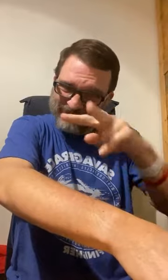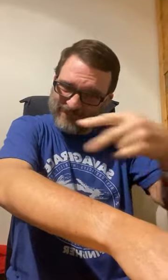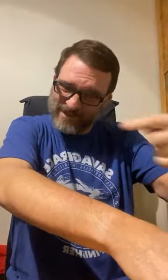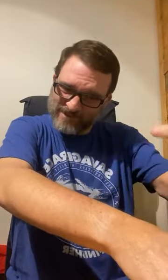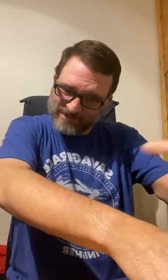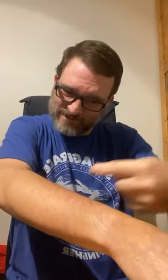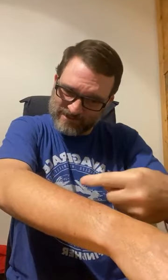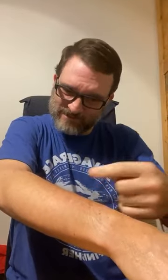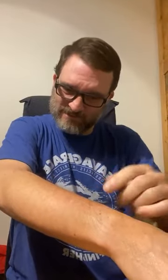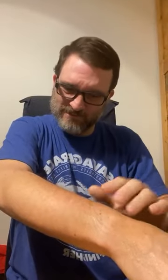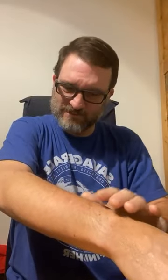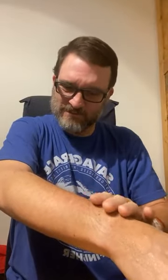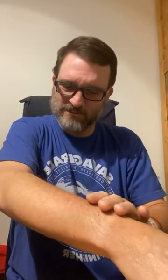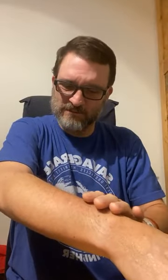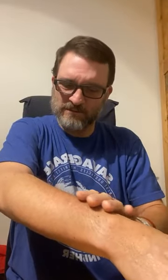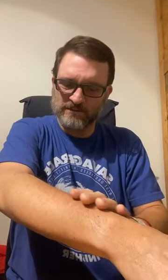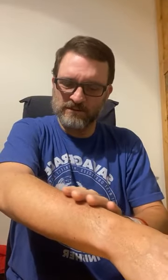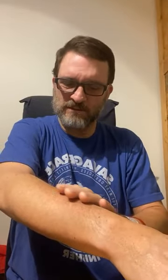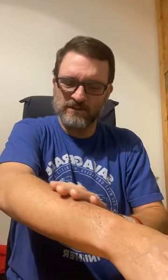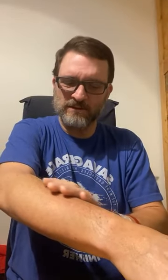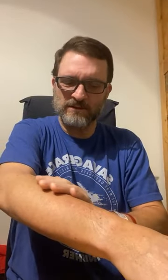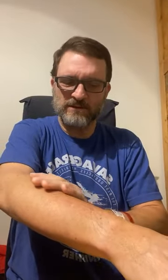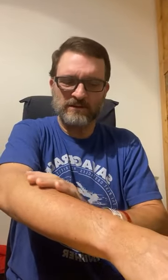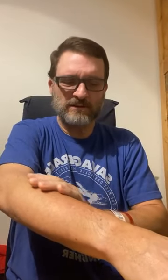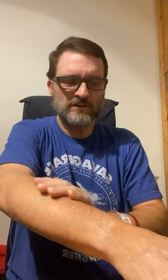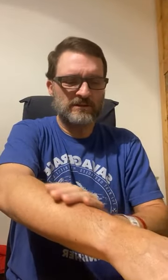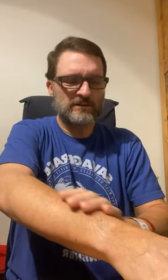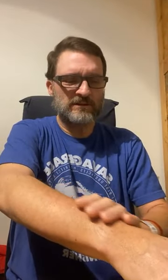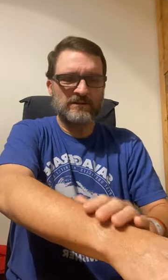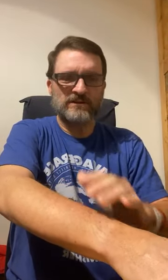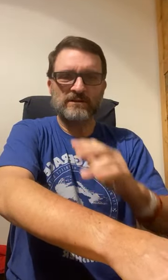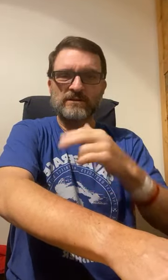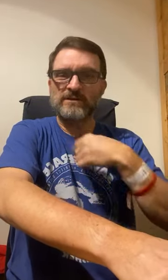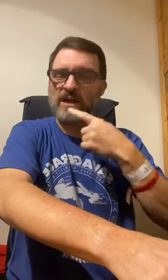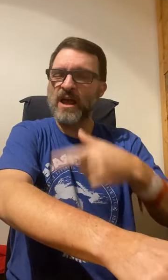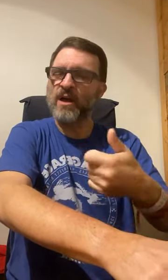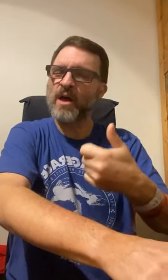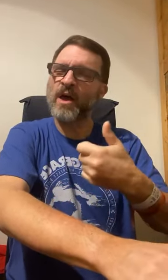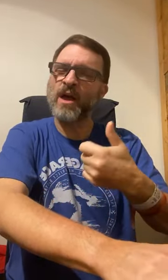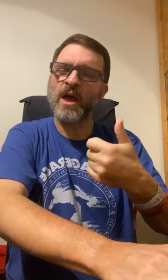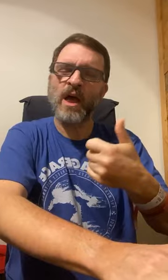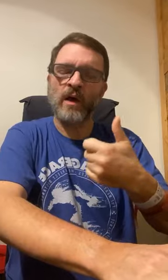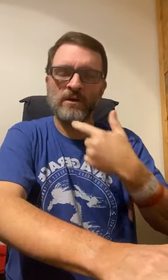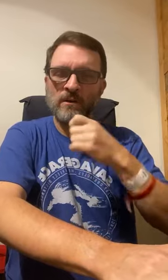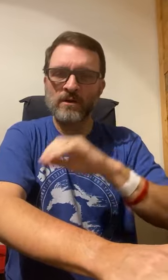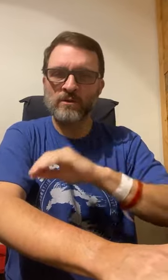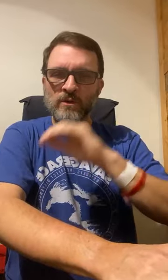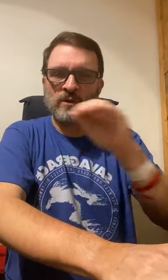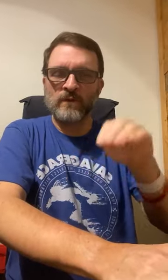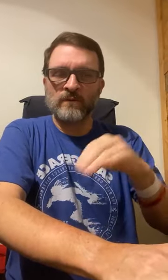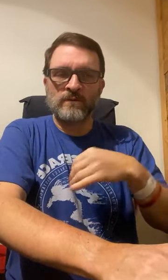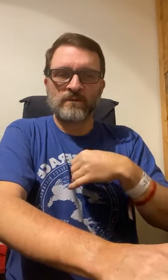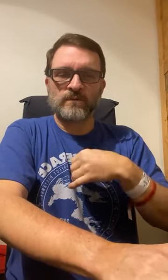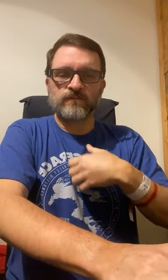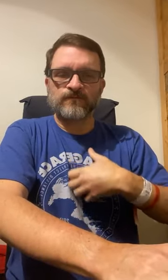That was the same place with the 2nd IV on the same arm.